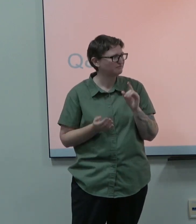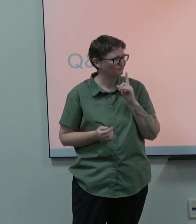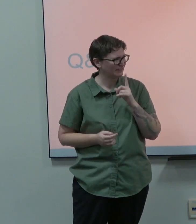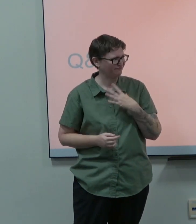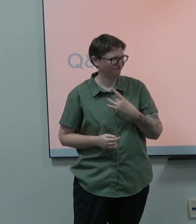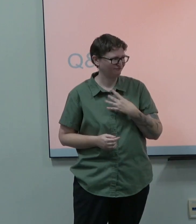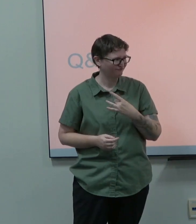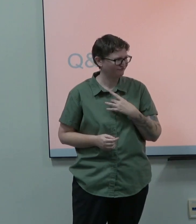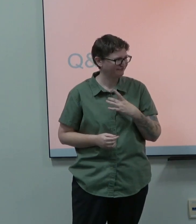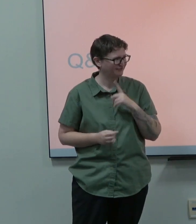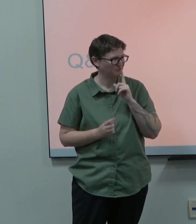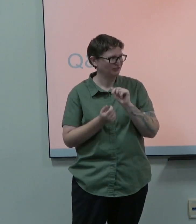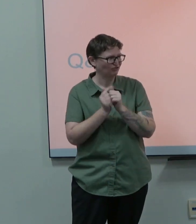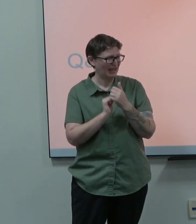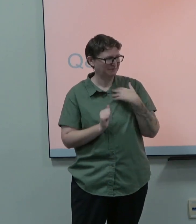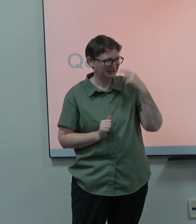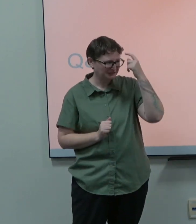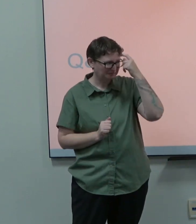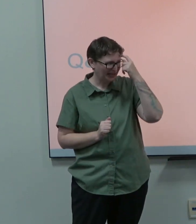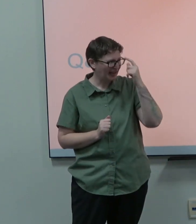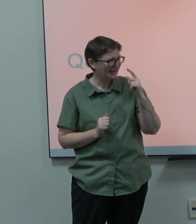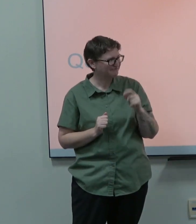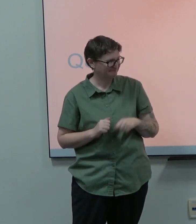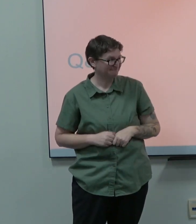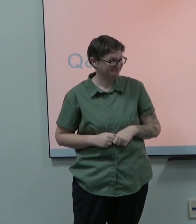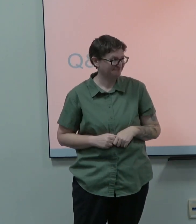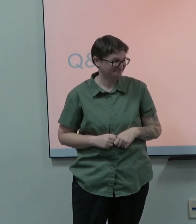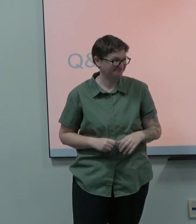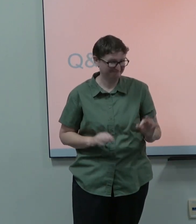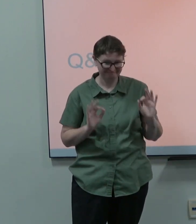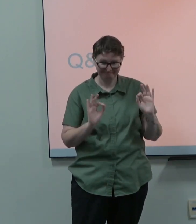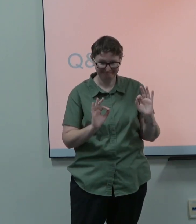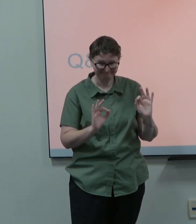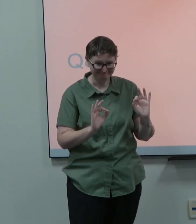research and work with people. So that kind of changed my mind and what I envision for the future.